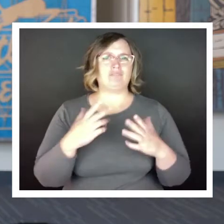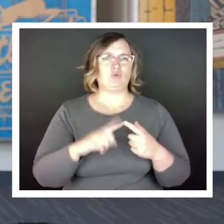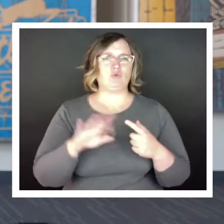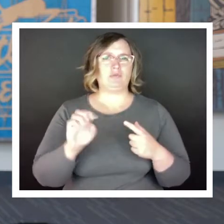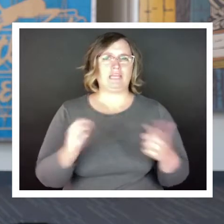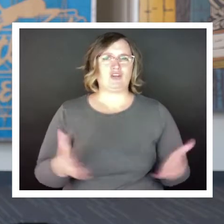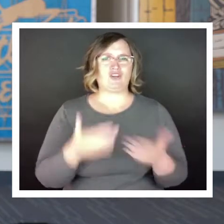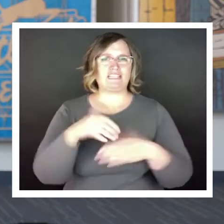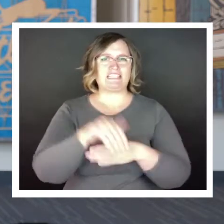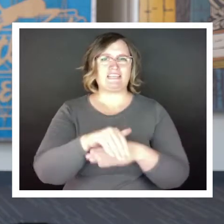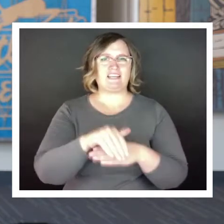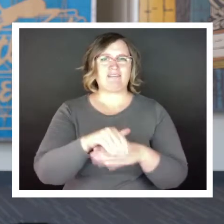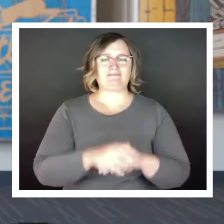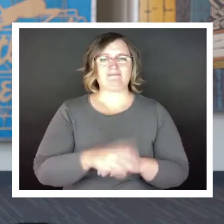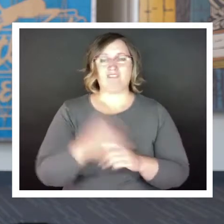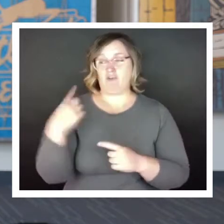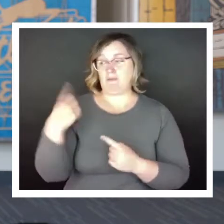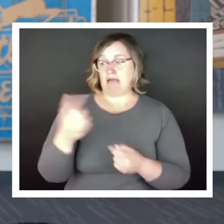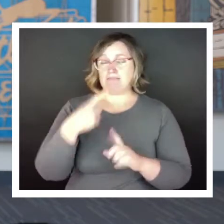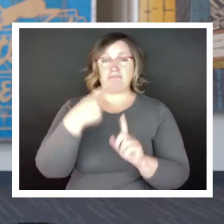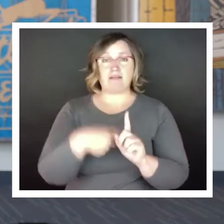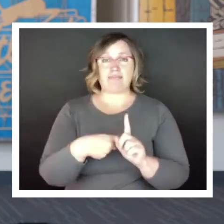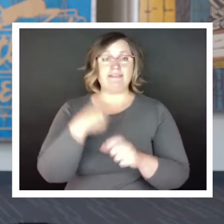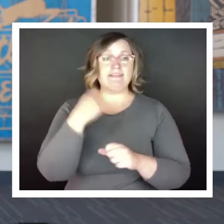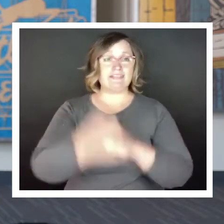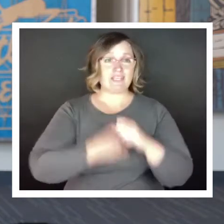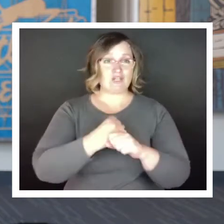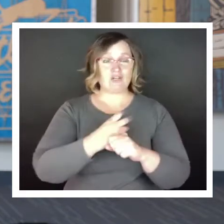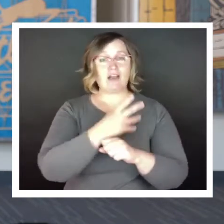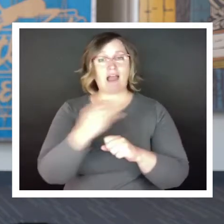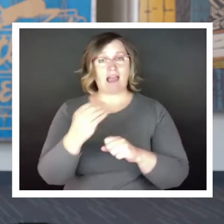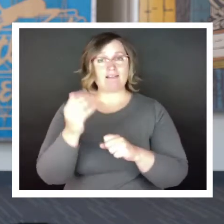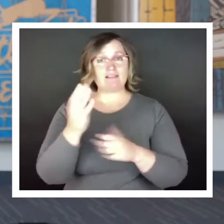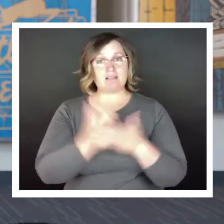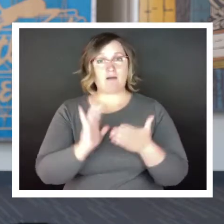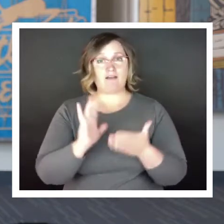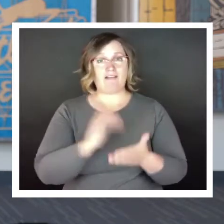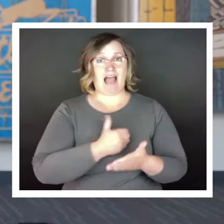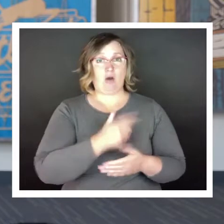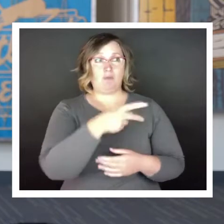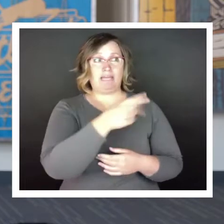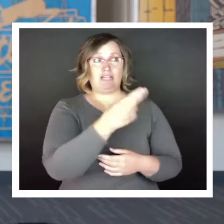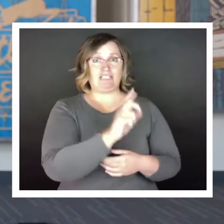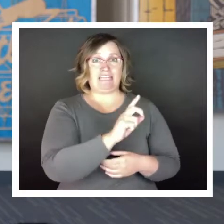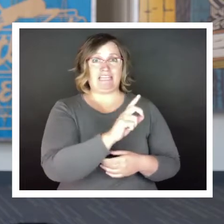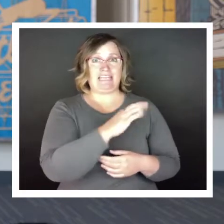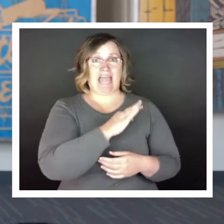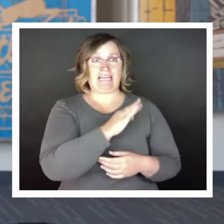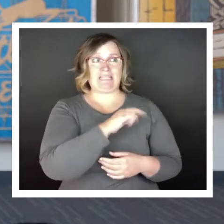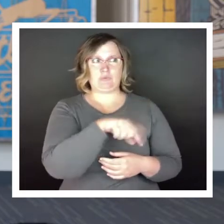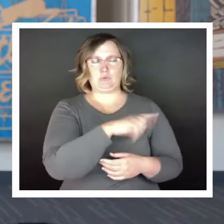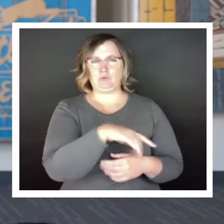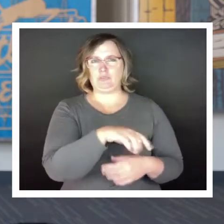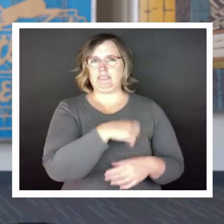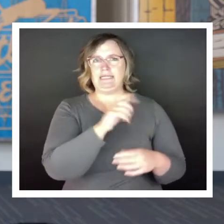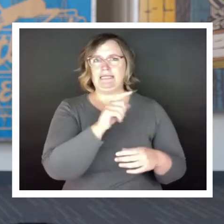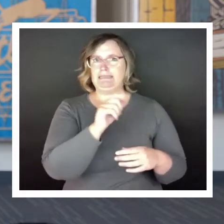For the past months, years, and for some of our PhD candidates decades, you have been working towards this moment.